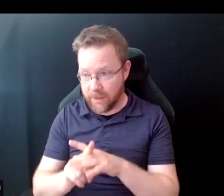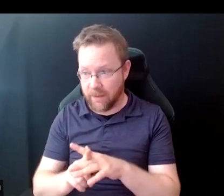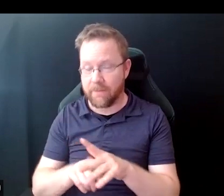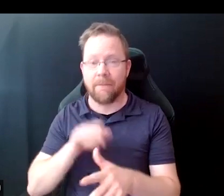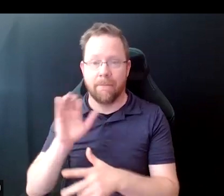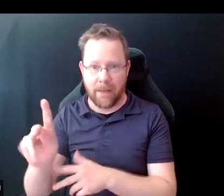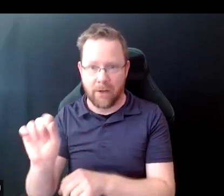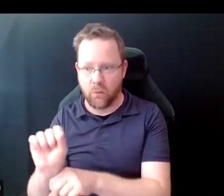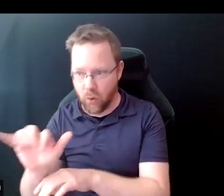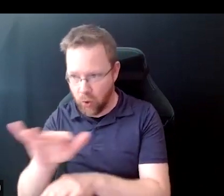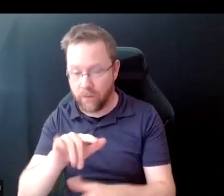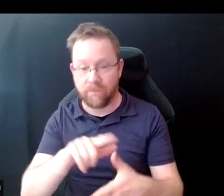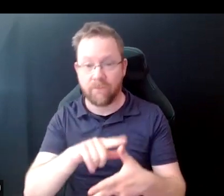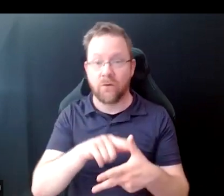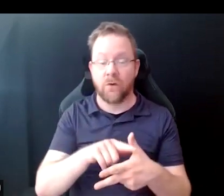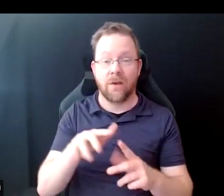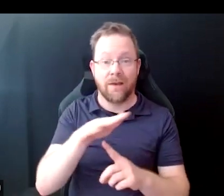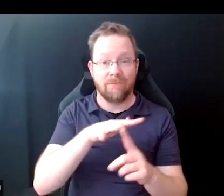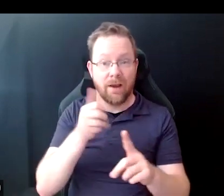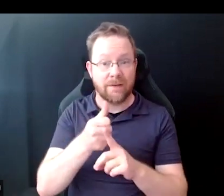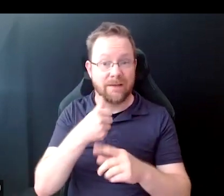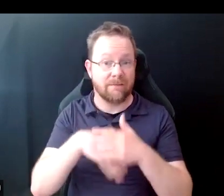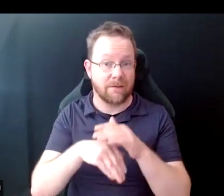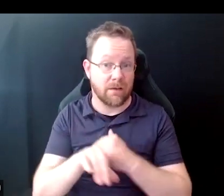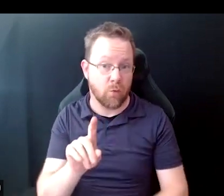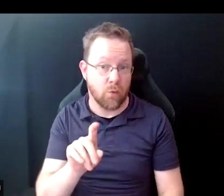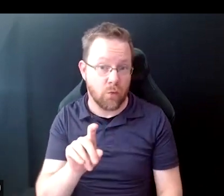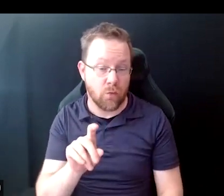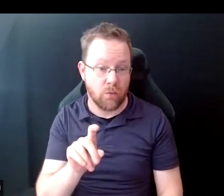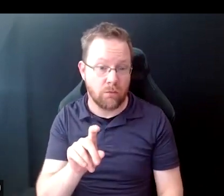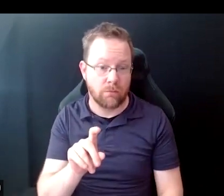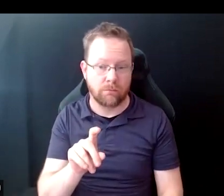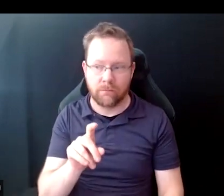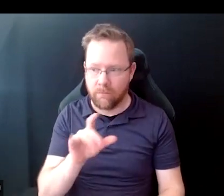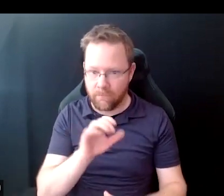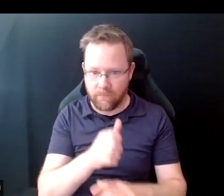One is, is your environment accessible? Is stuff in place where you need it?